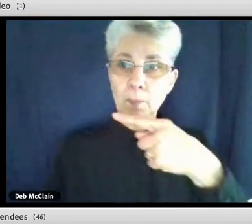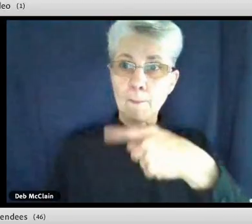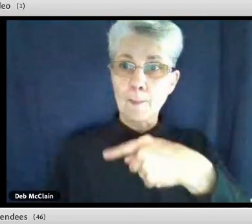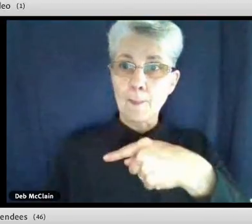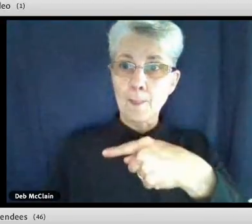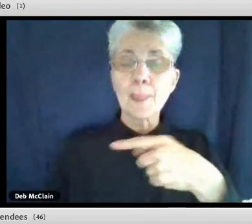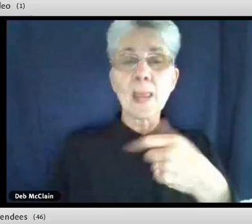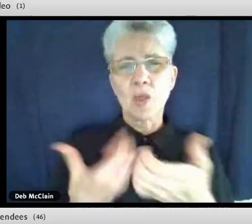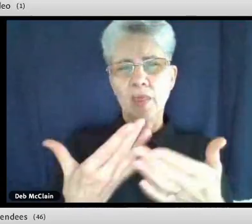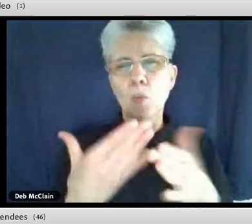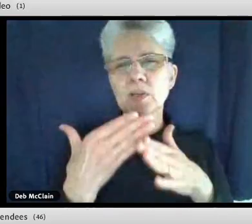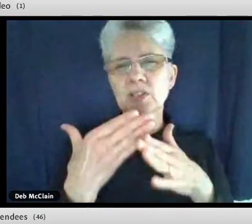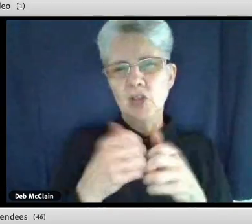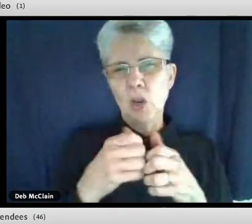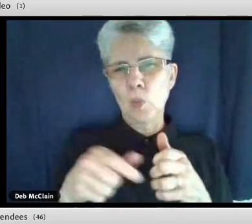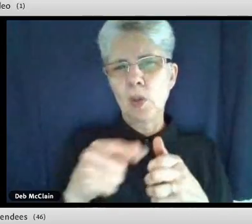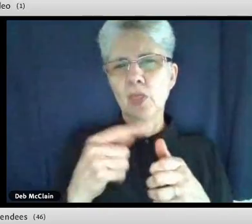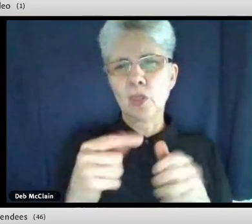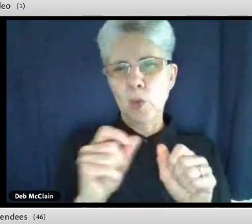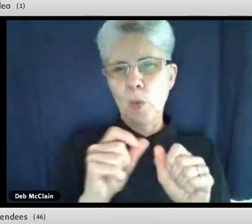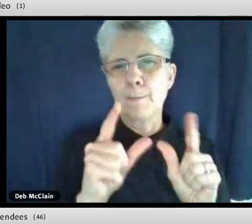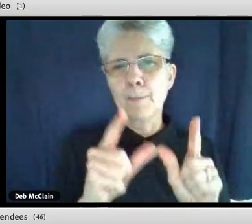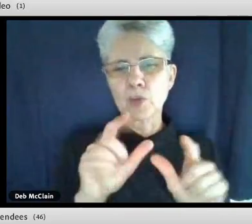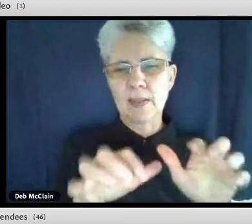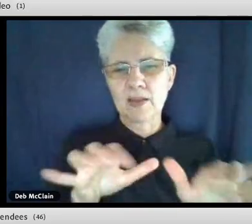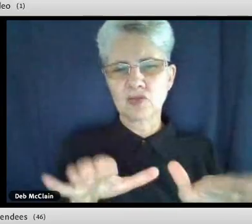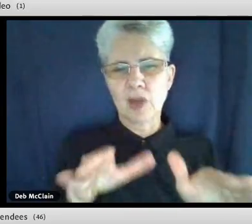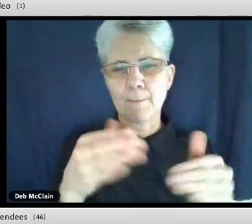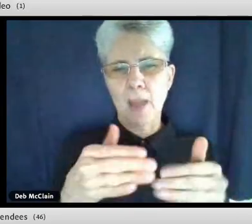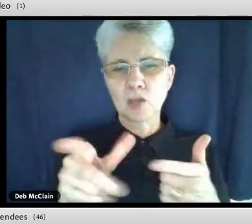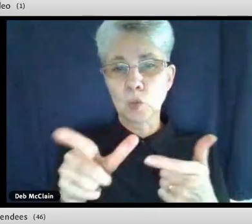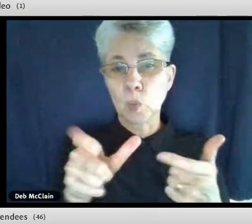Another thing I wanted to share with you, let me post it in the chat box real quick.